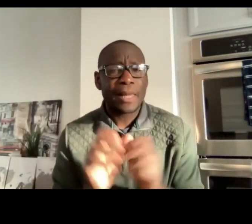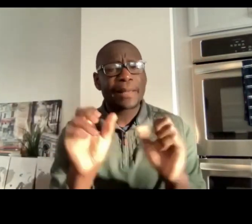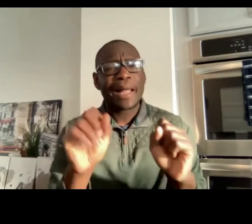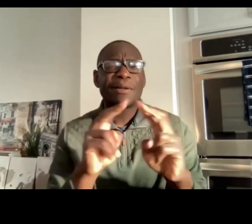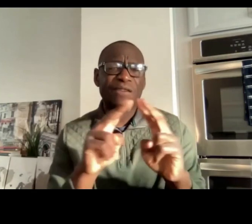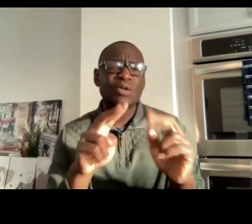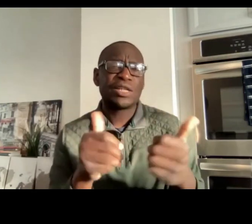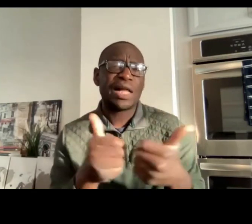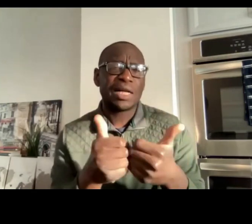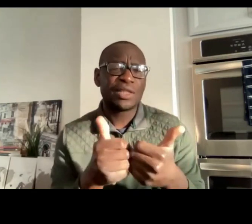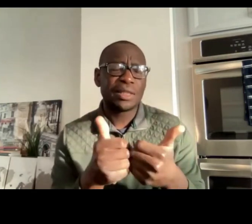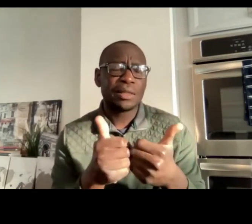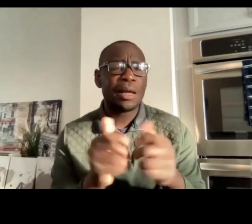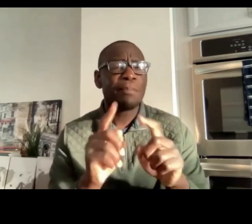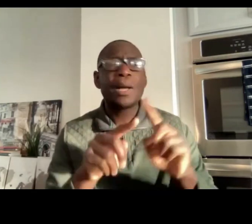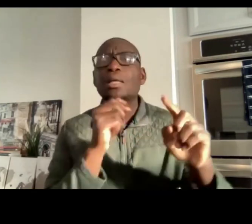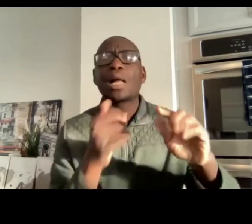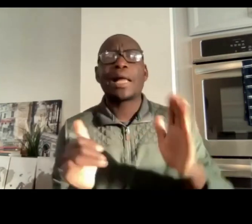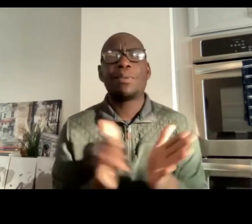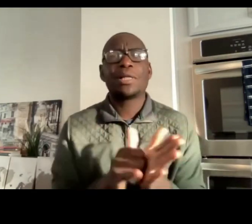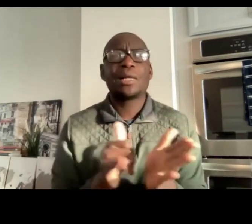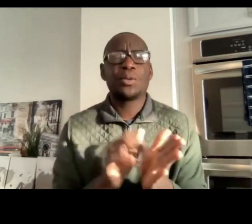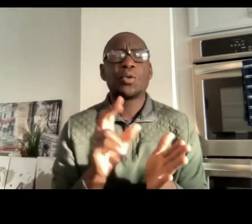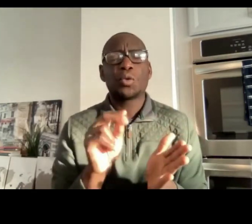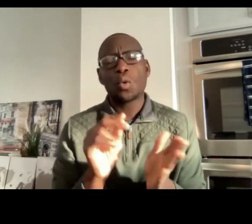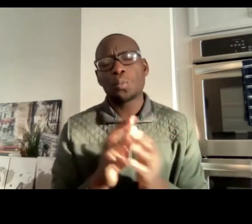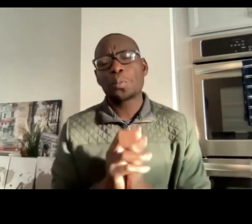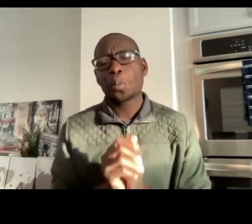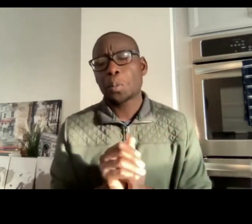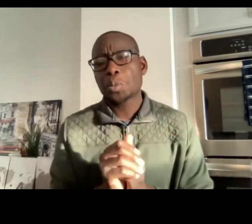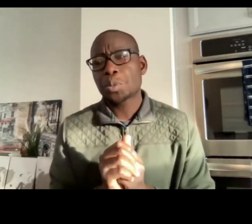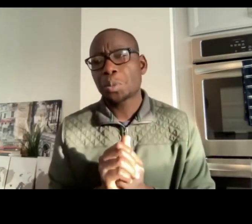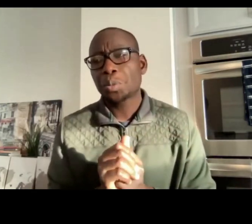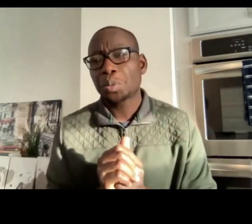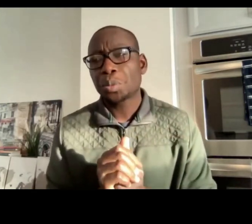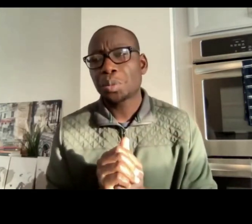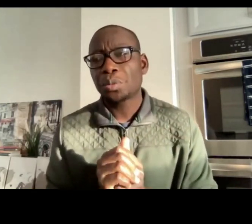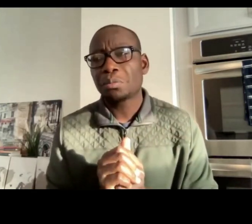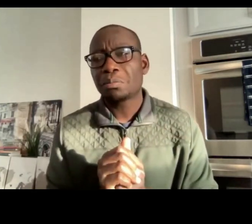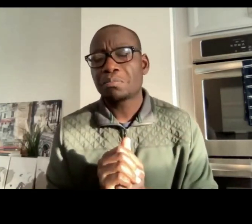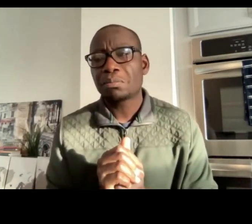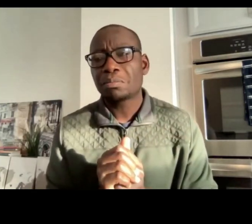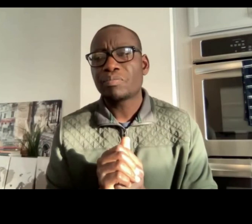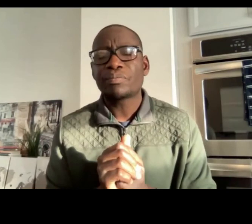provide accessibility for one student. It can be very challenging but it is not impossible.